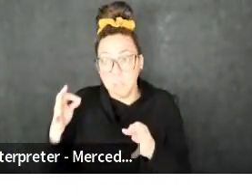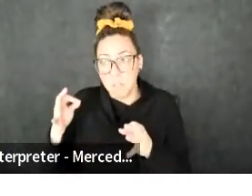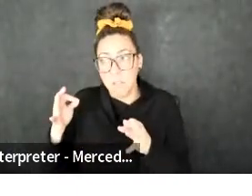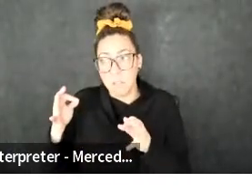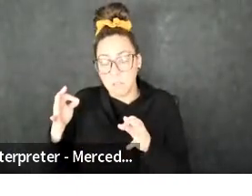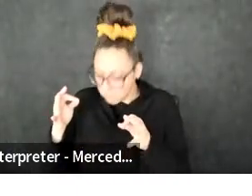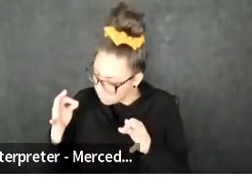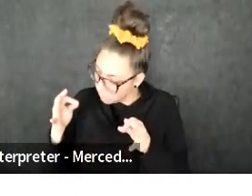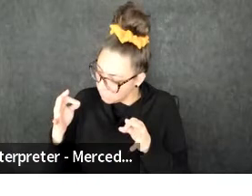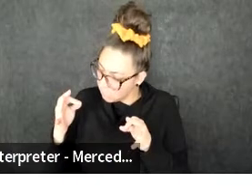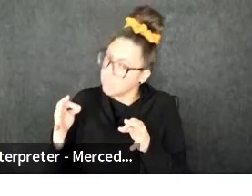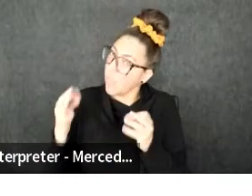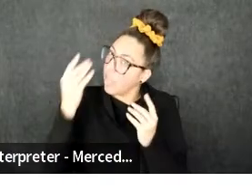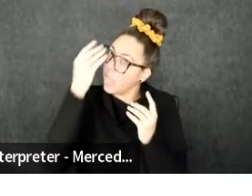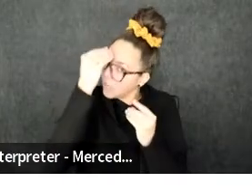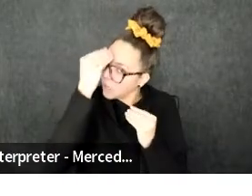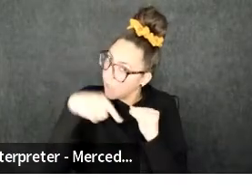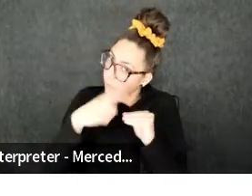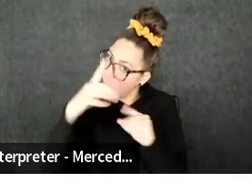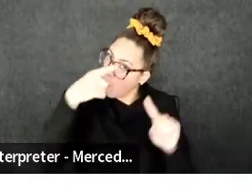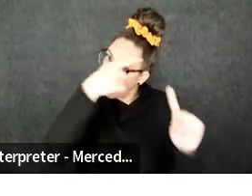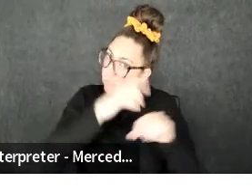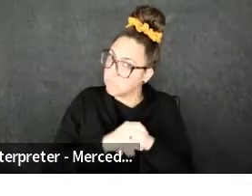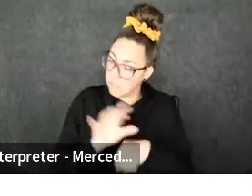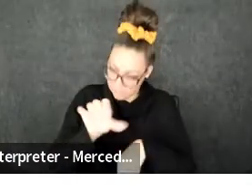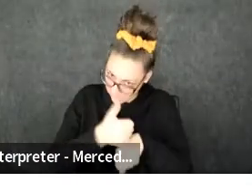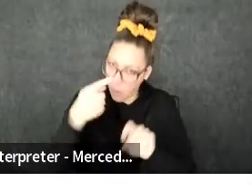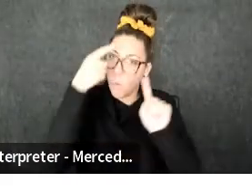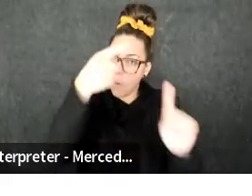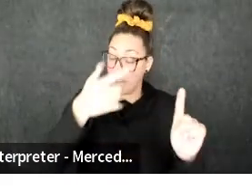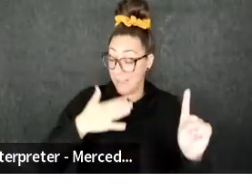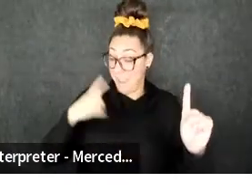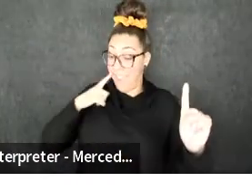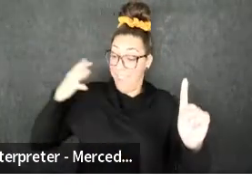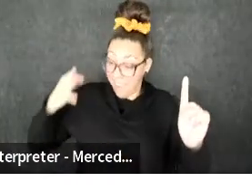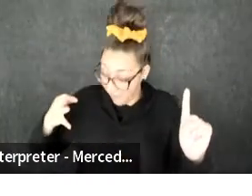to think about your goals and to set goals? Are you stating your goals in a positive way?